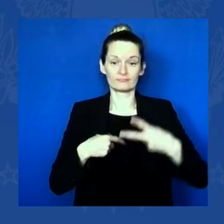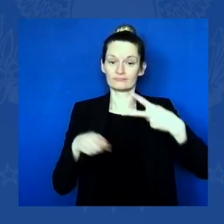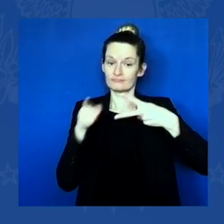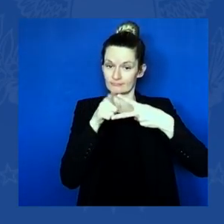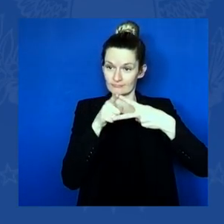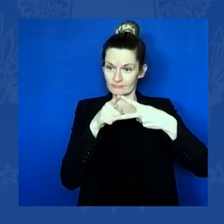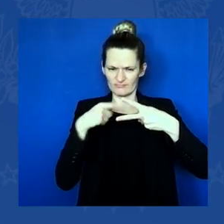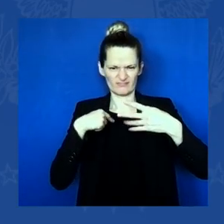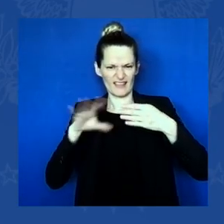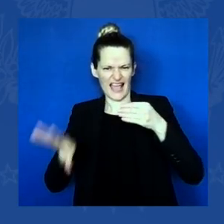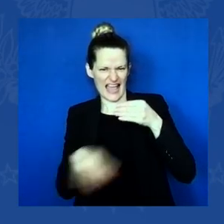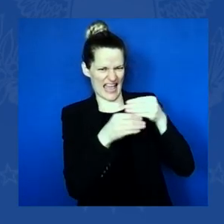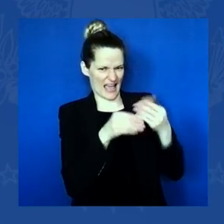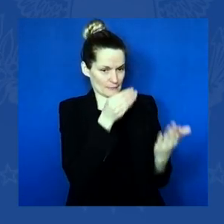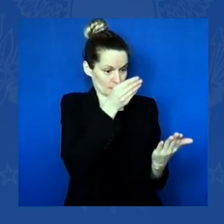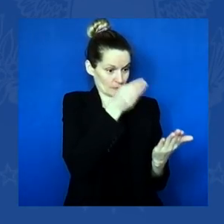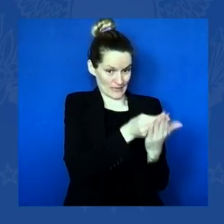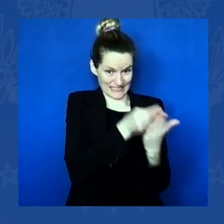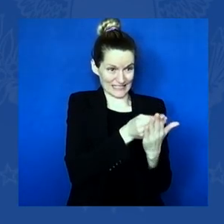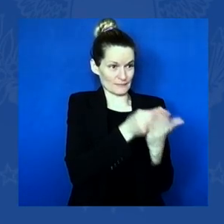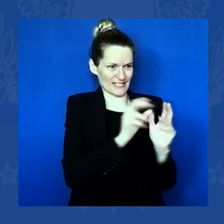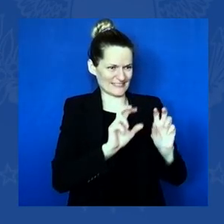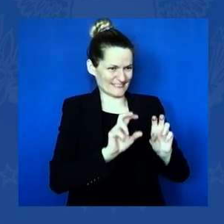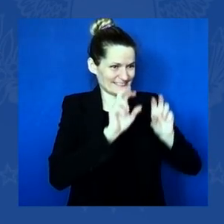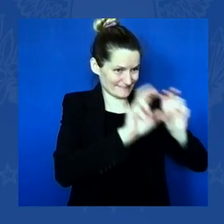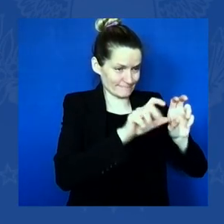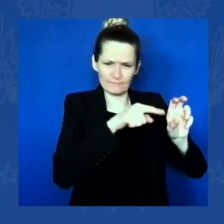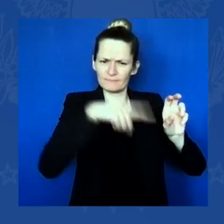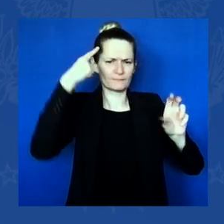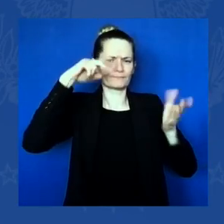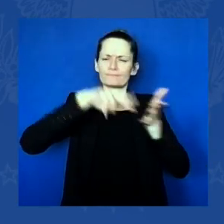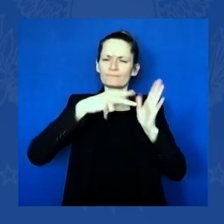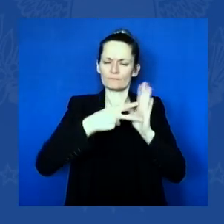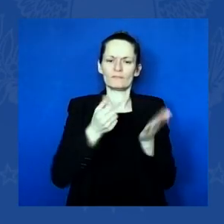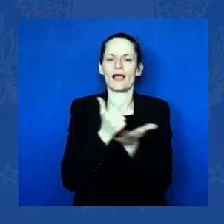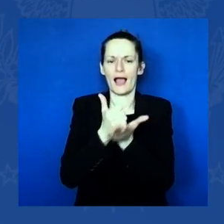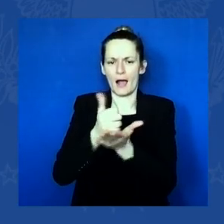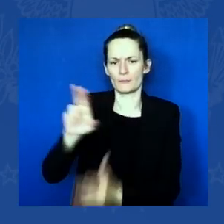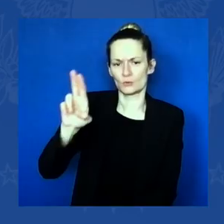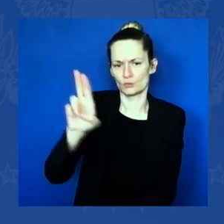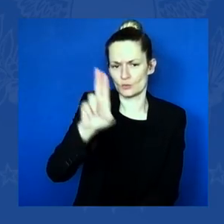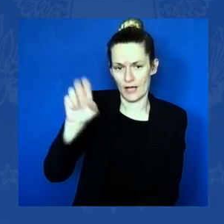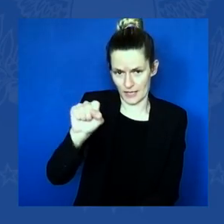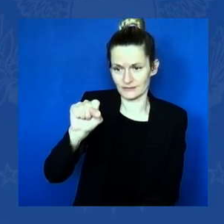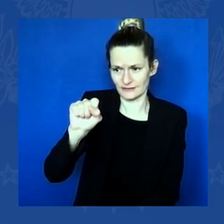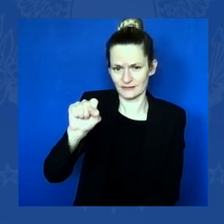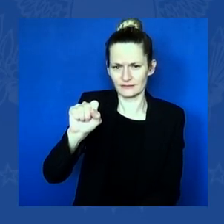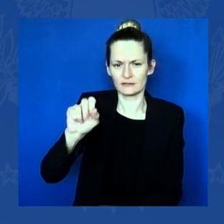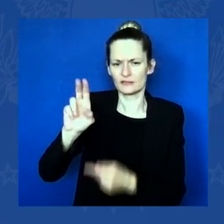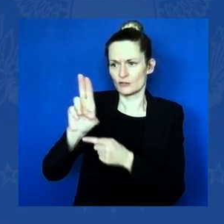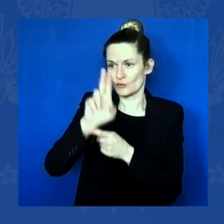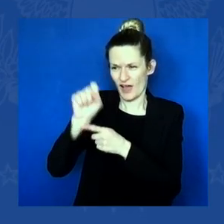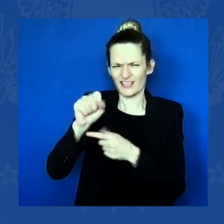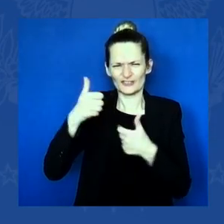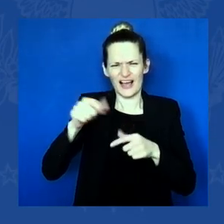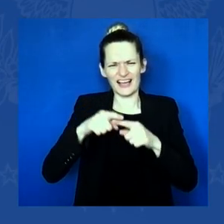cut port congestion by slashing red tape and reducing processing times